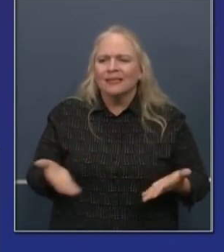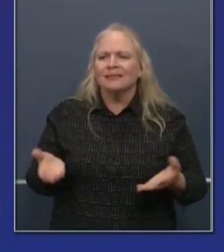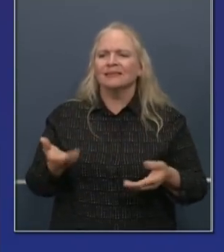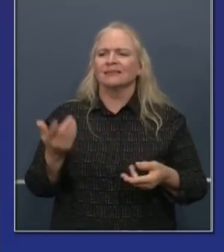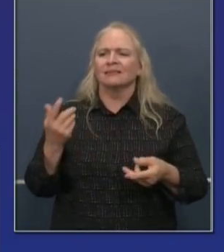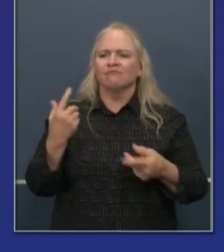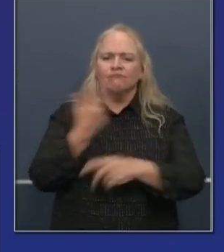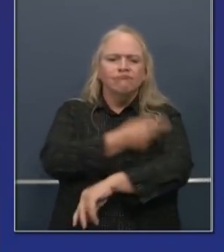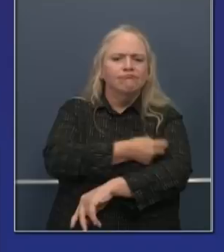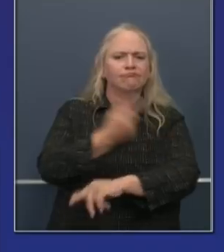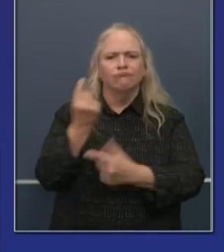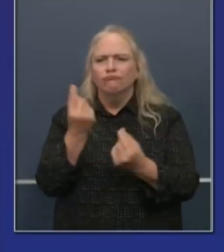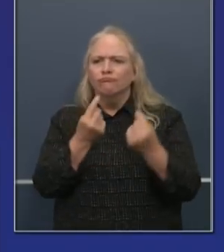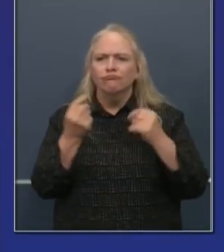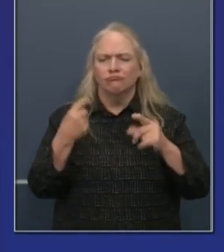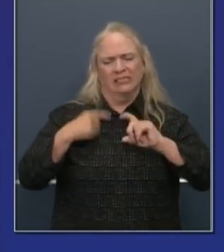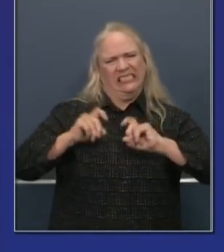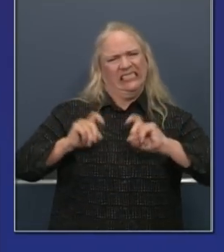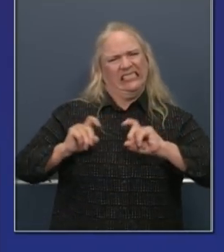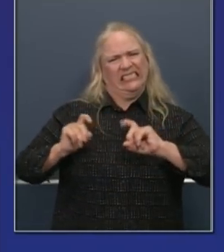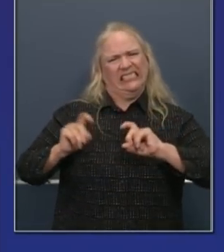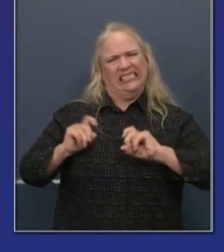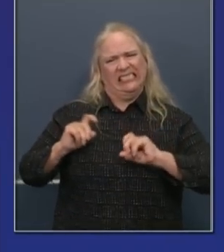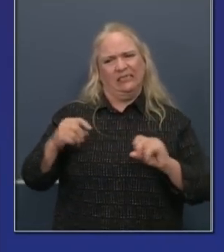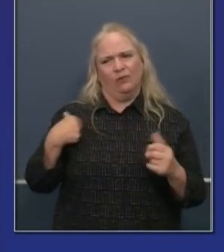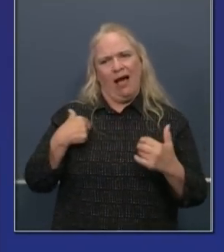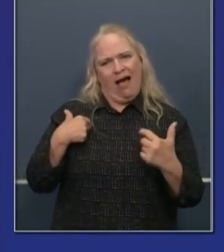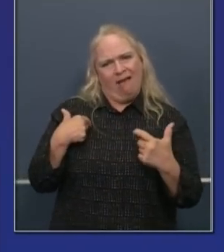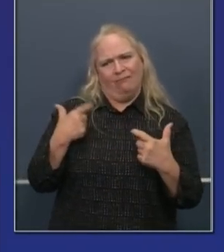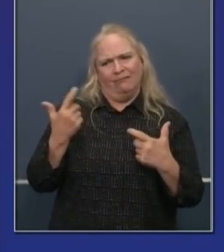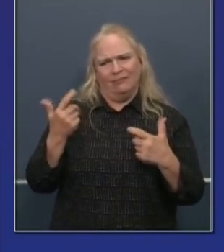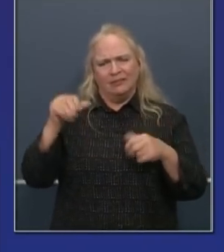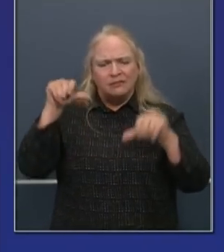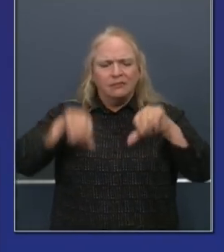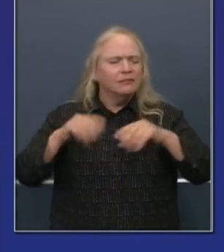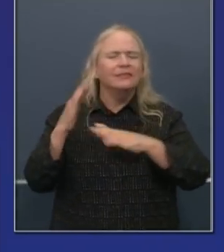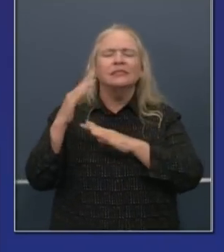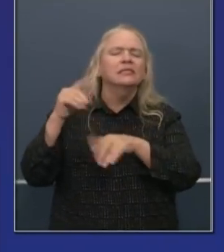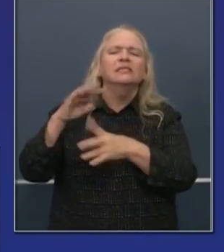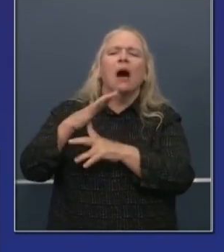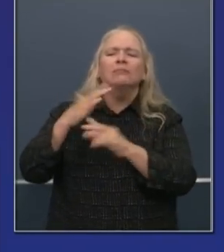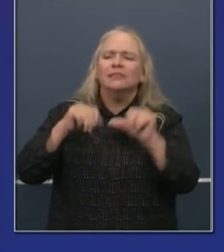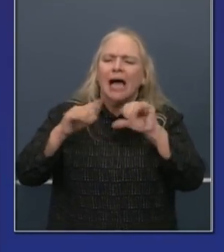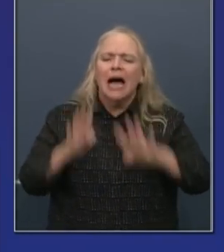VACCINE AND FOCUS ON EFFECTIVE REASONS OF THE ADVANCED TRIALS BEING DONE HERE AND OF COURSE OF THE BIRTHPLACE OF LIFE